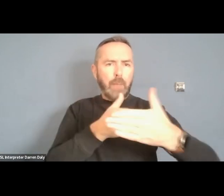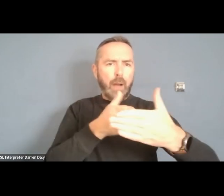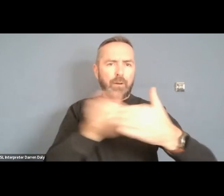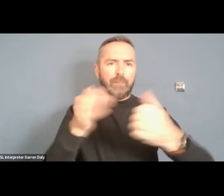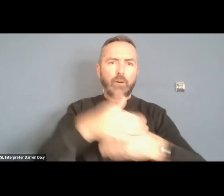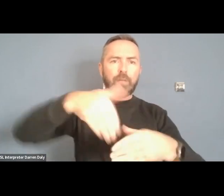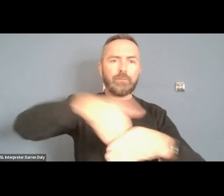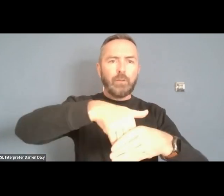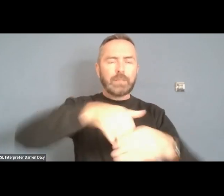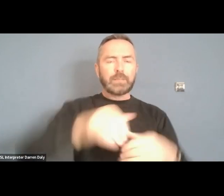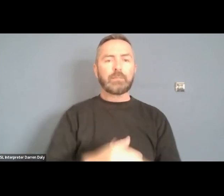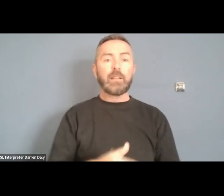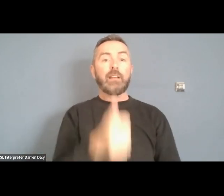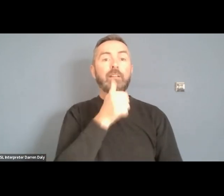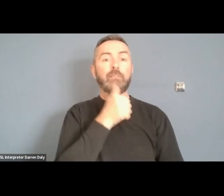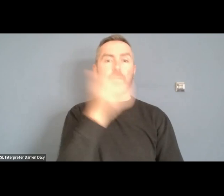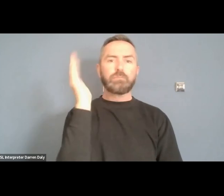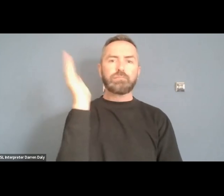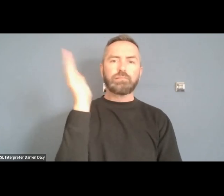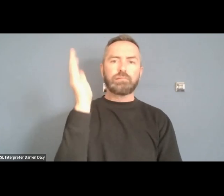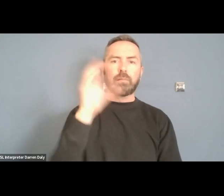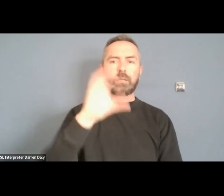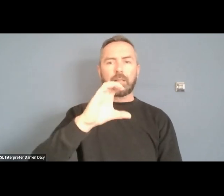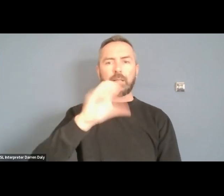And our first speaker is Catherine Cooper, Catherine receives supports